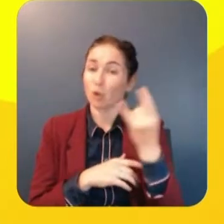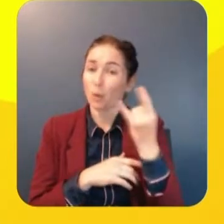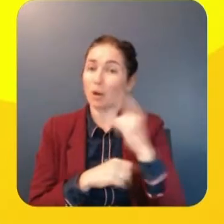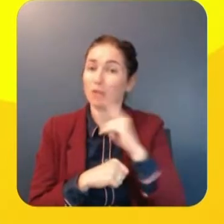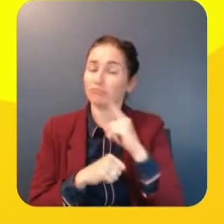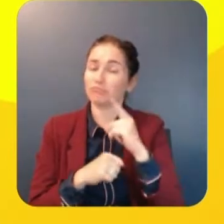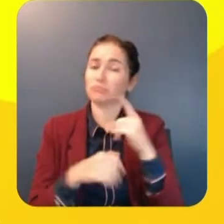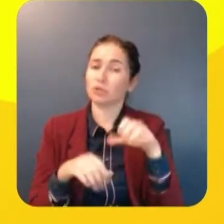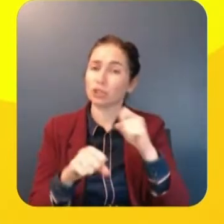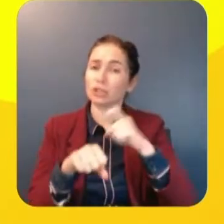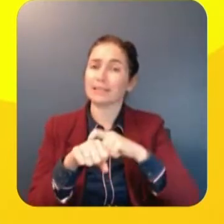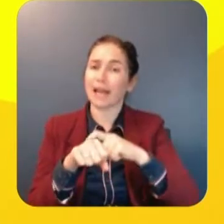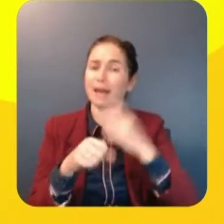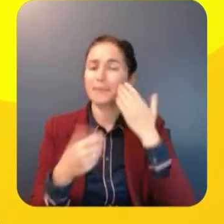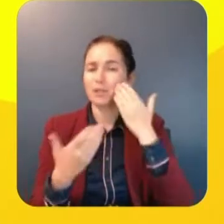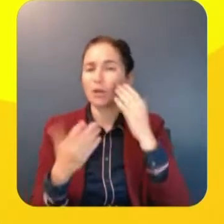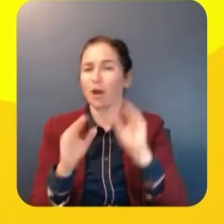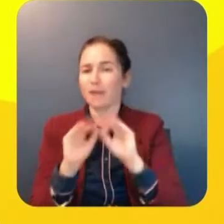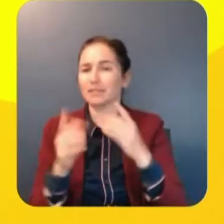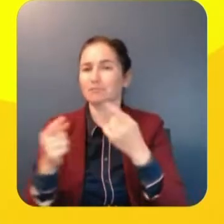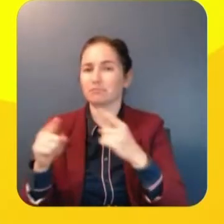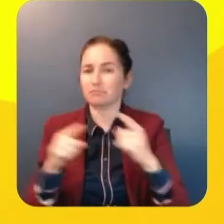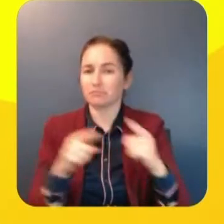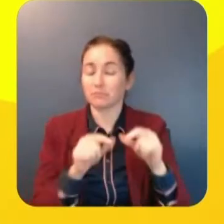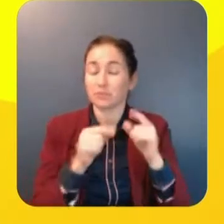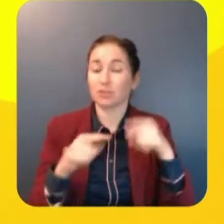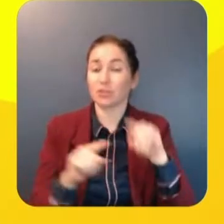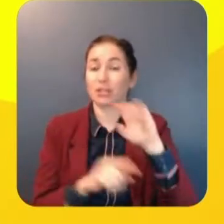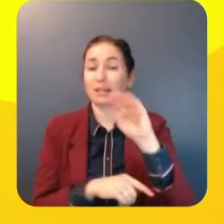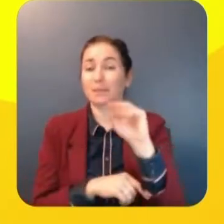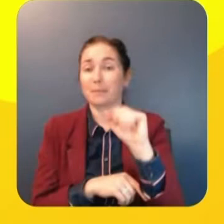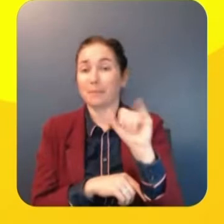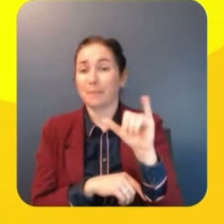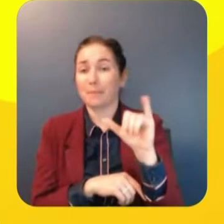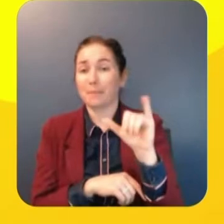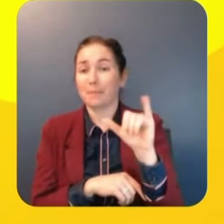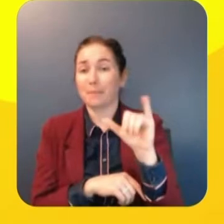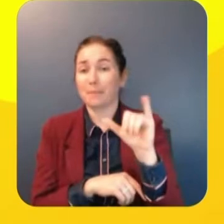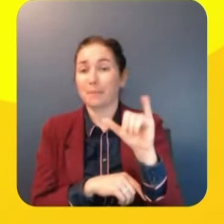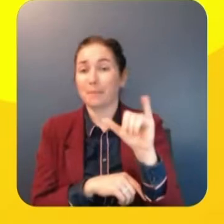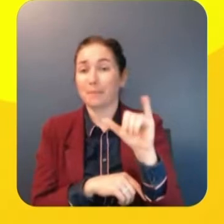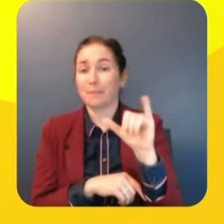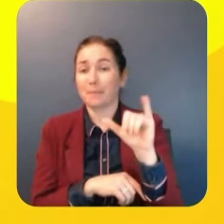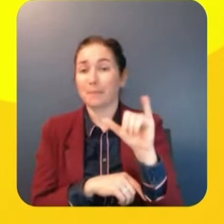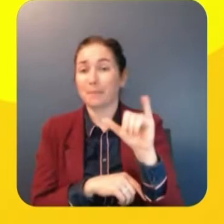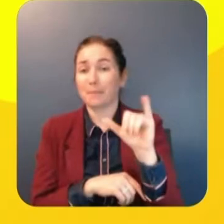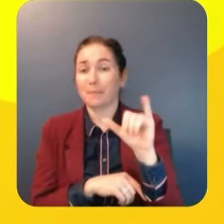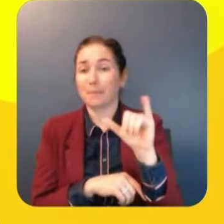The events obviously unfolded during May and June, and Uber we waited until, I think, almost August before we came out.